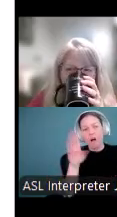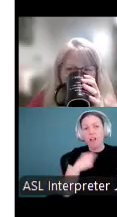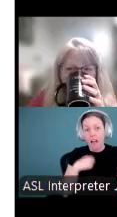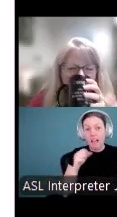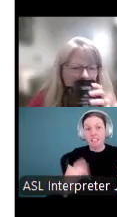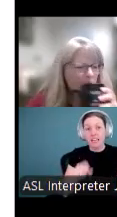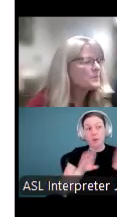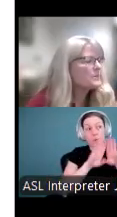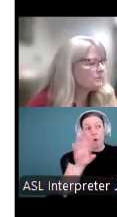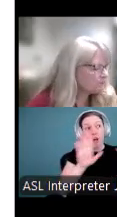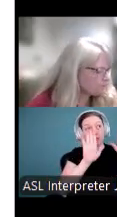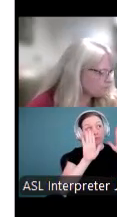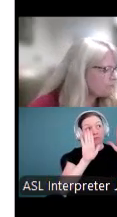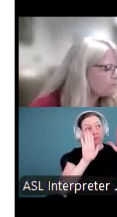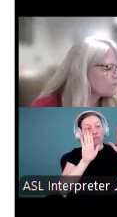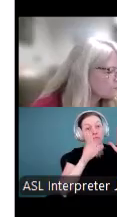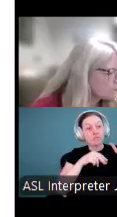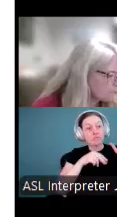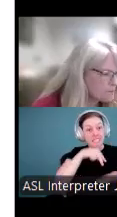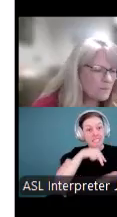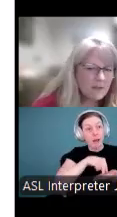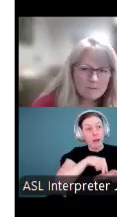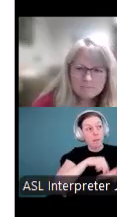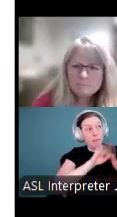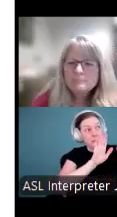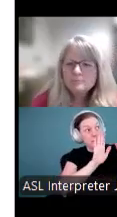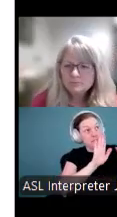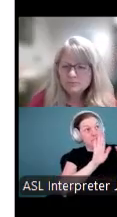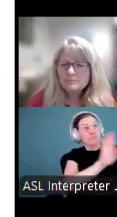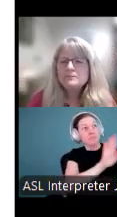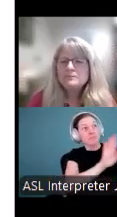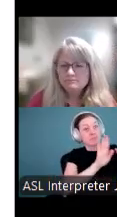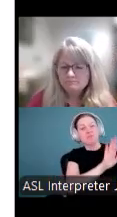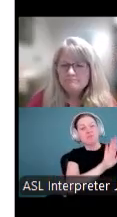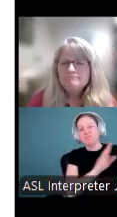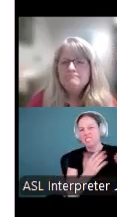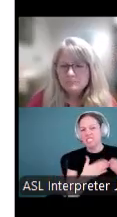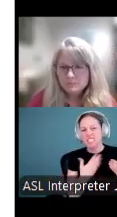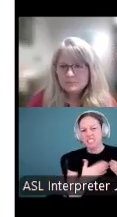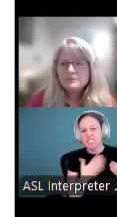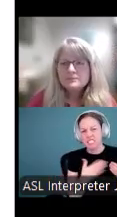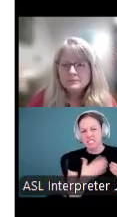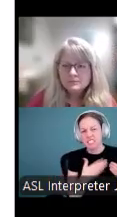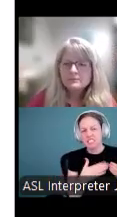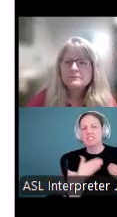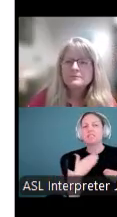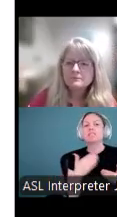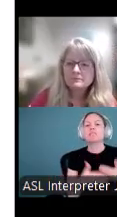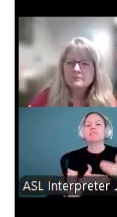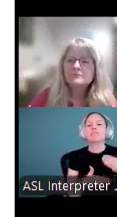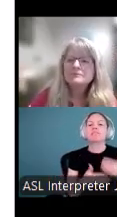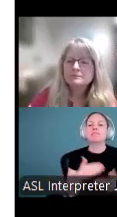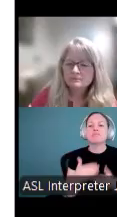be on an angle, and doing that push up is pretty easy, and you progressively, the more horizontal you get, the more